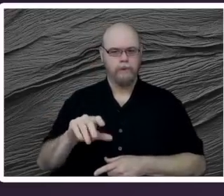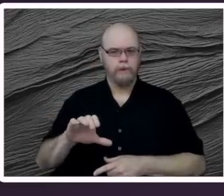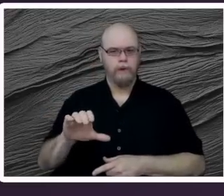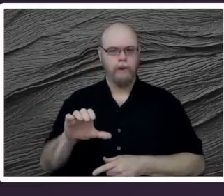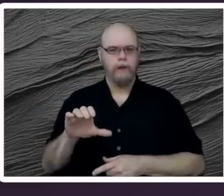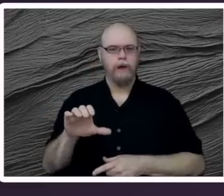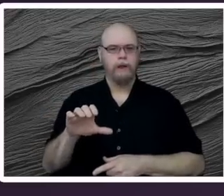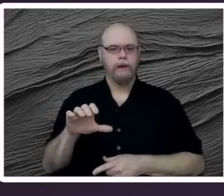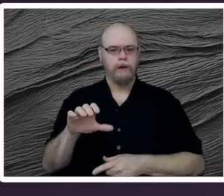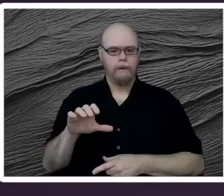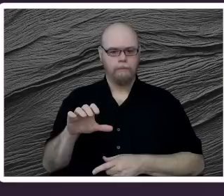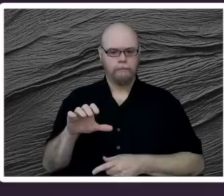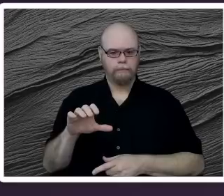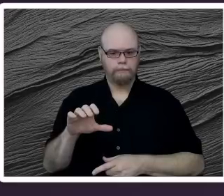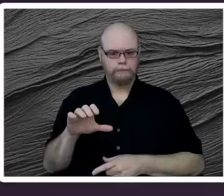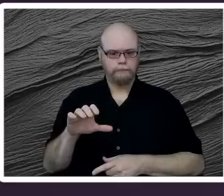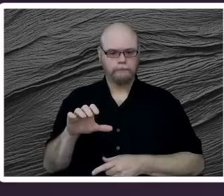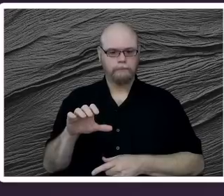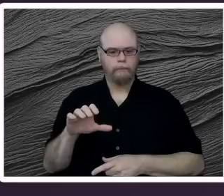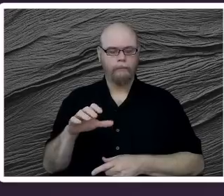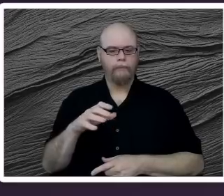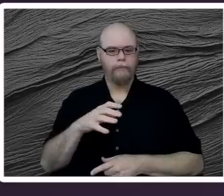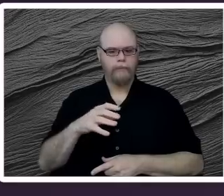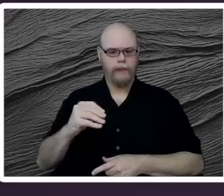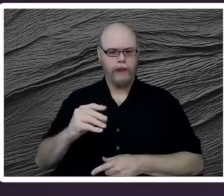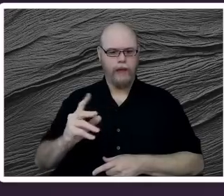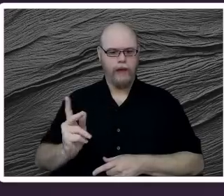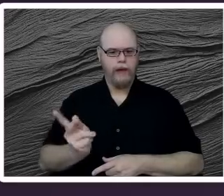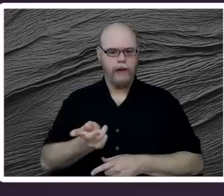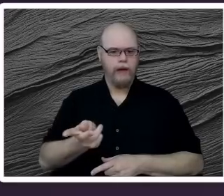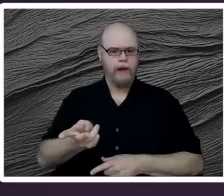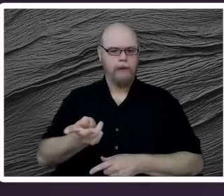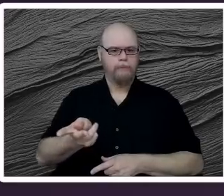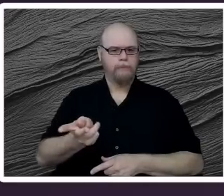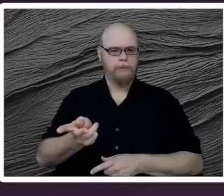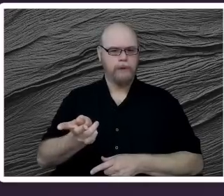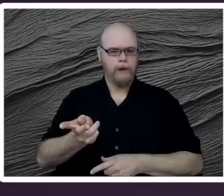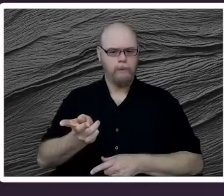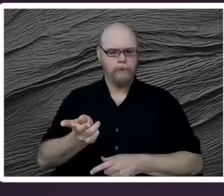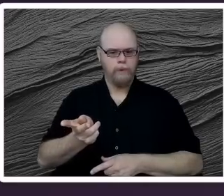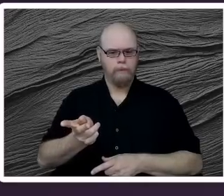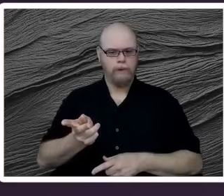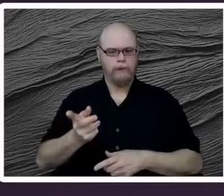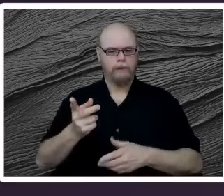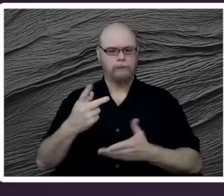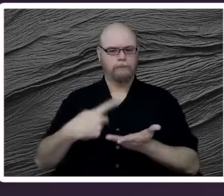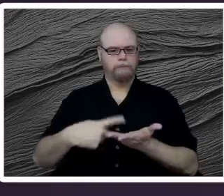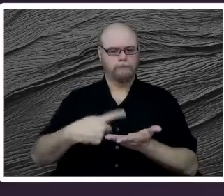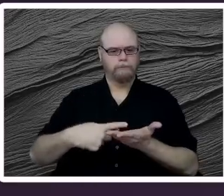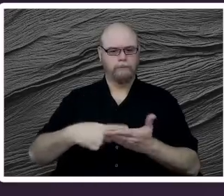Today, we'll be discussing the free in Smithsonian -- the free Smithsonian posters